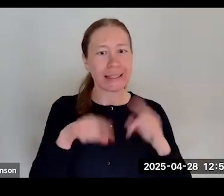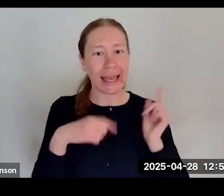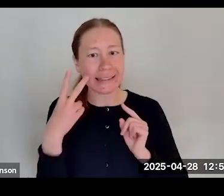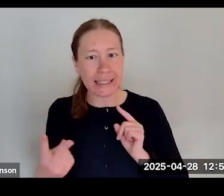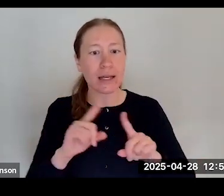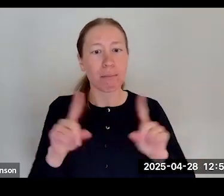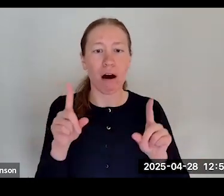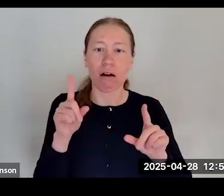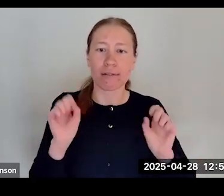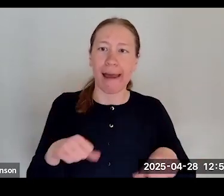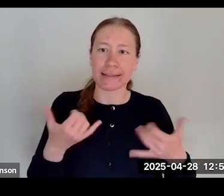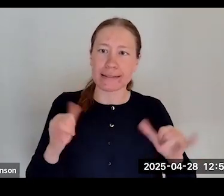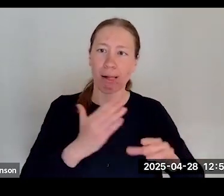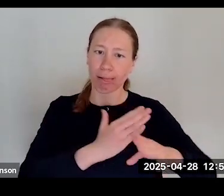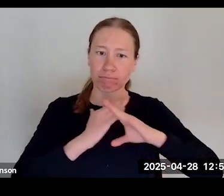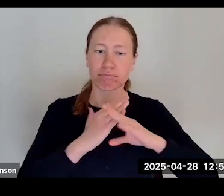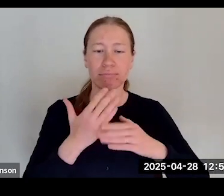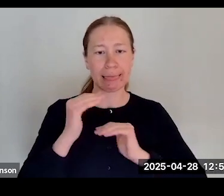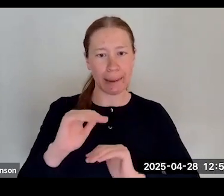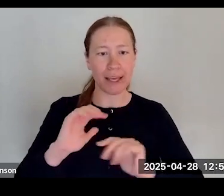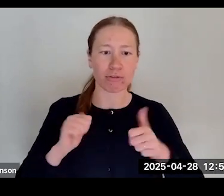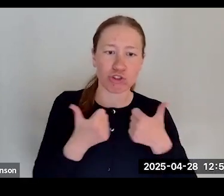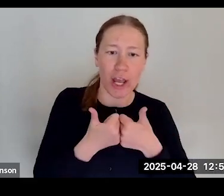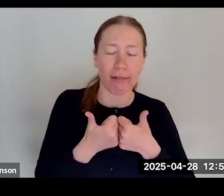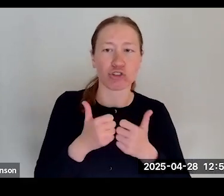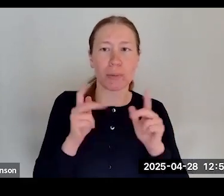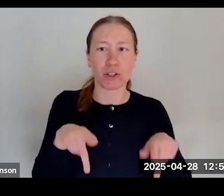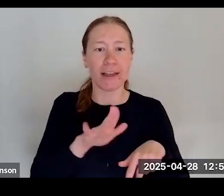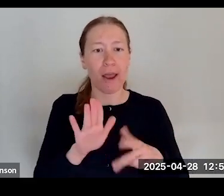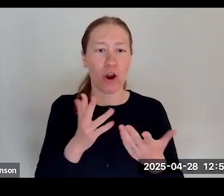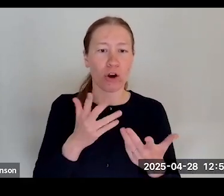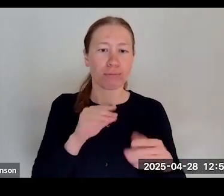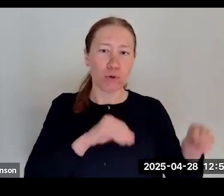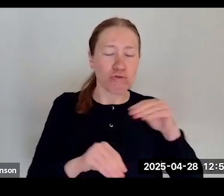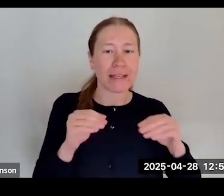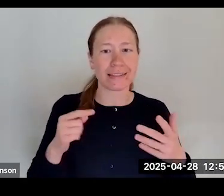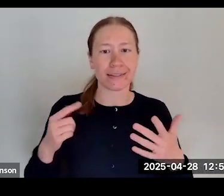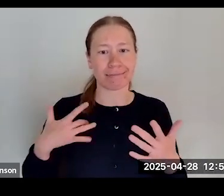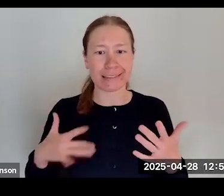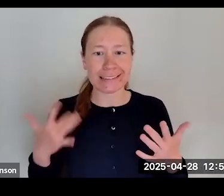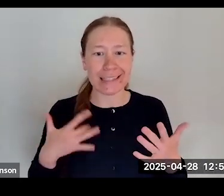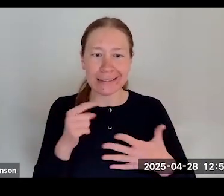So to the right, we have an image that says, "Some disabilities look like this." We have an individual utilizing a cane,